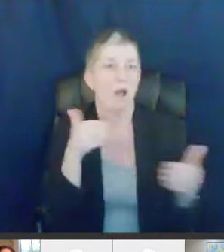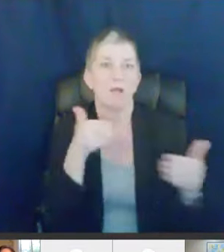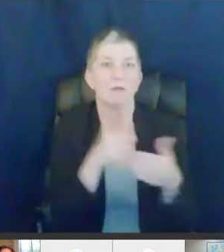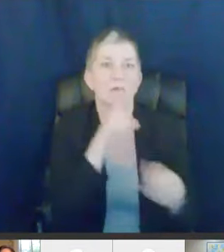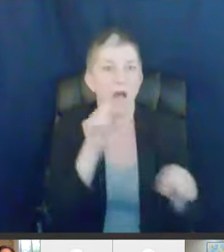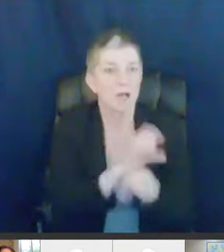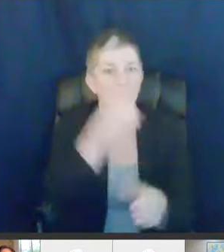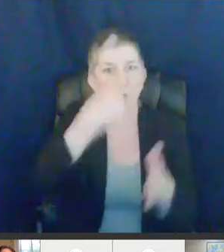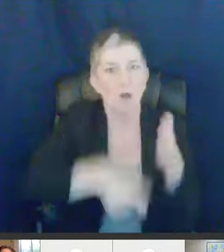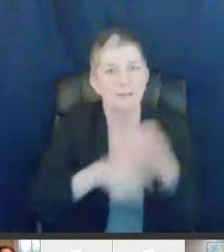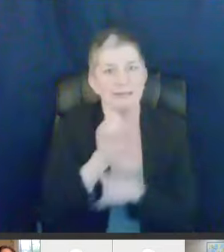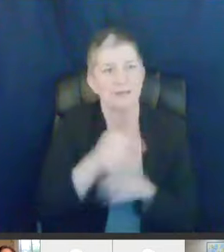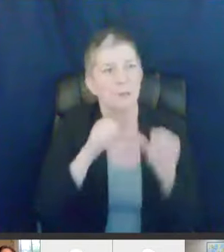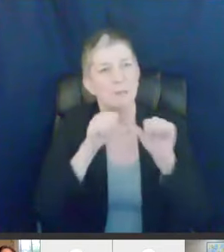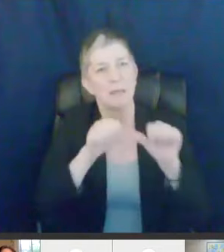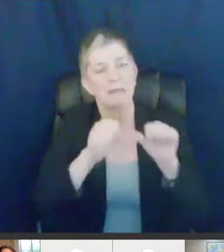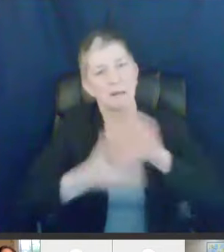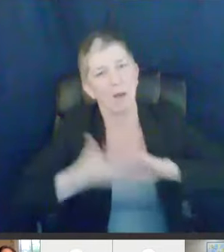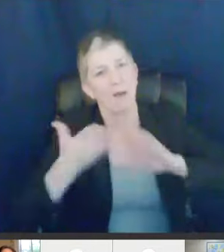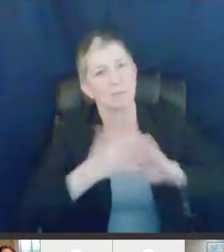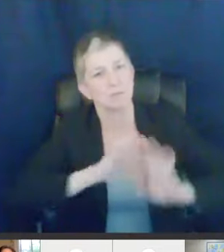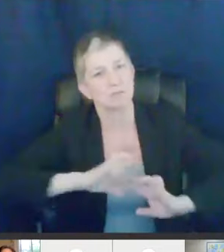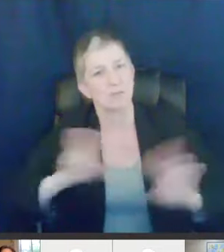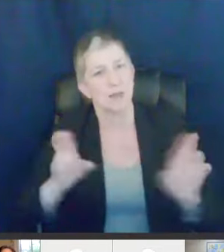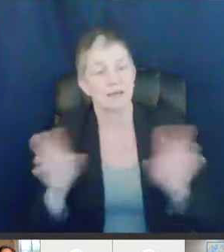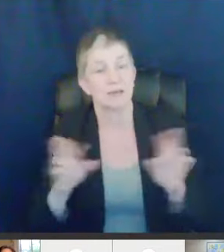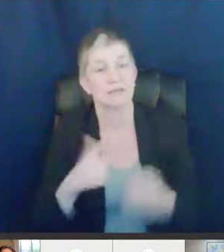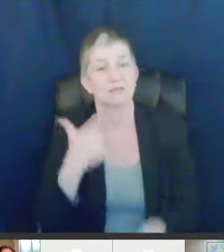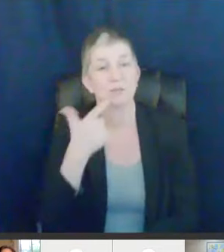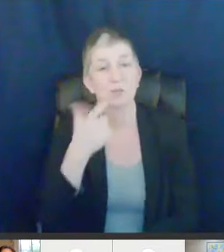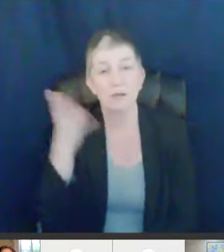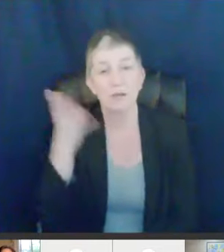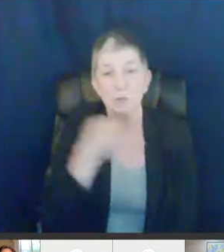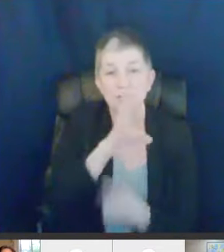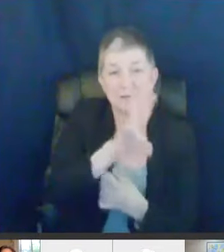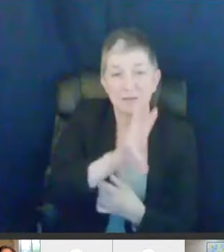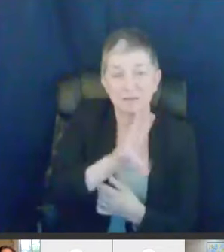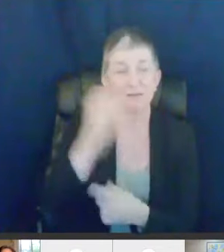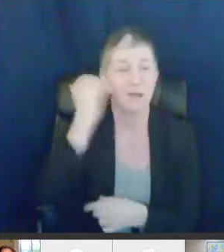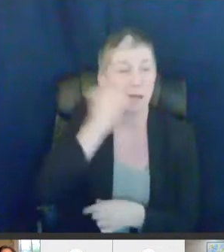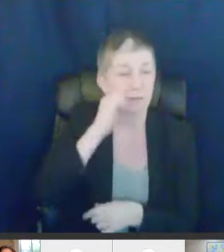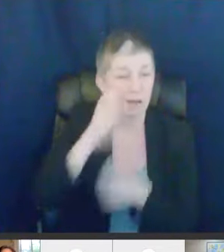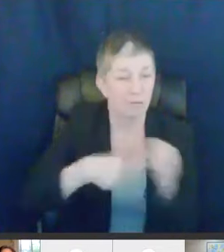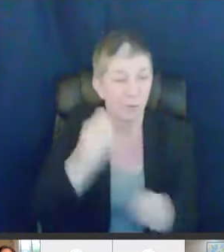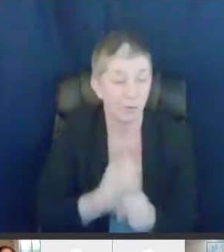maintain operational readiness 24/7 365 and as a result local municipalities